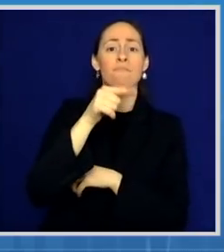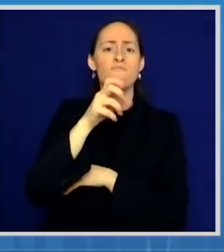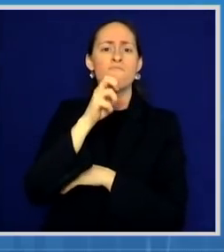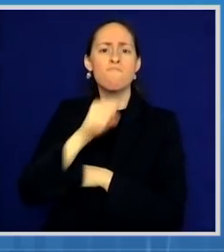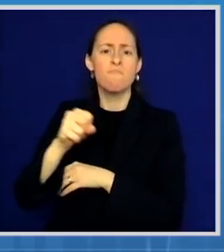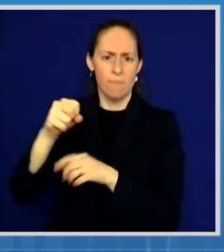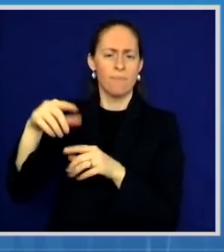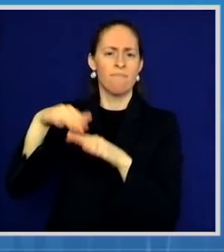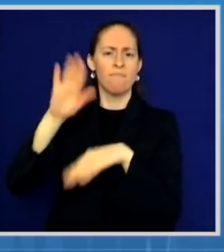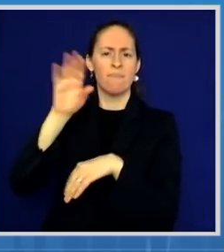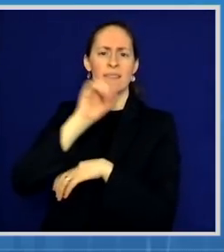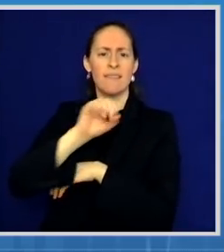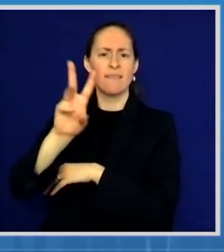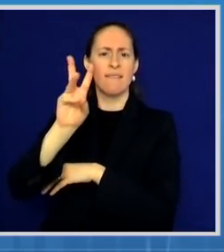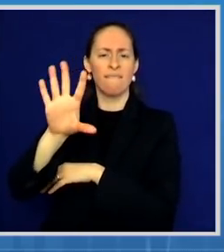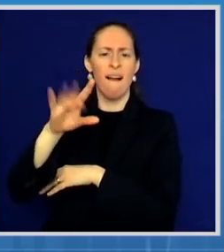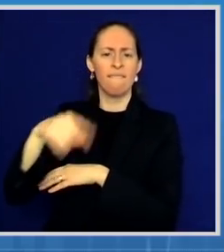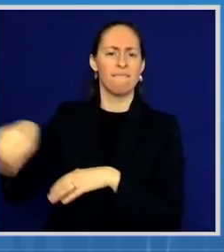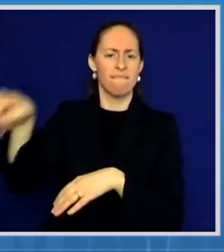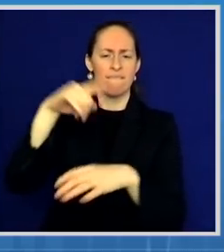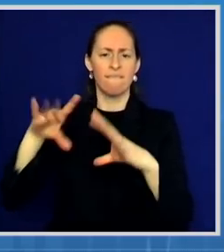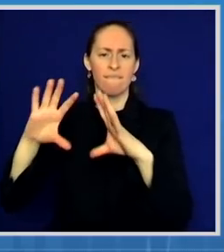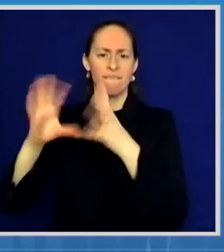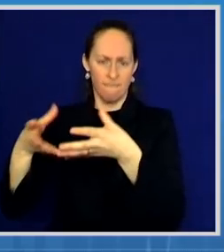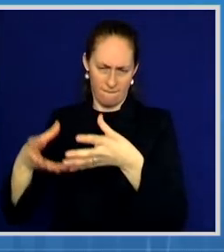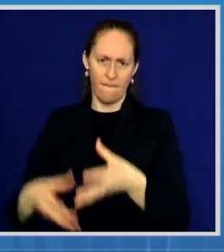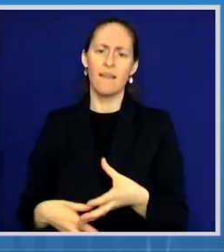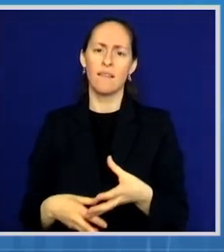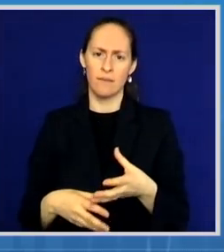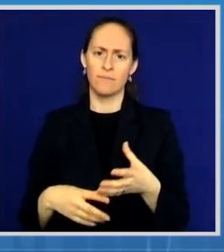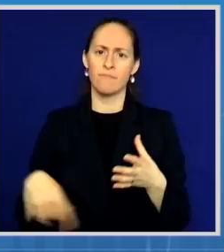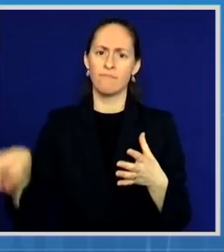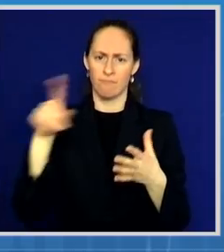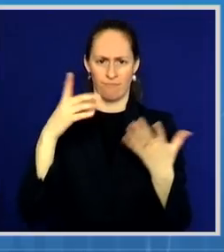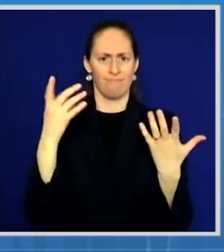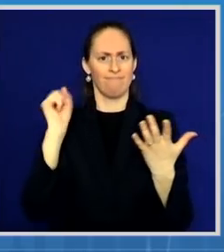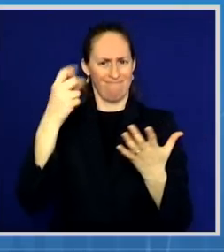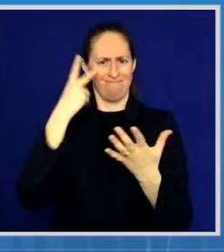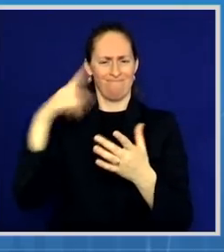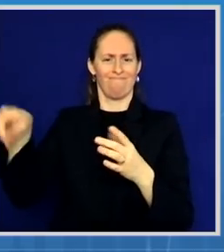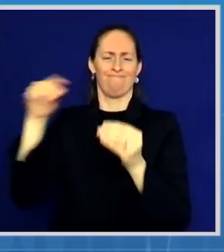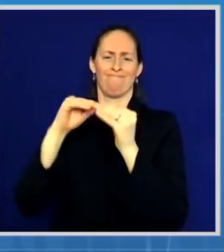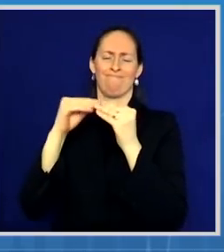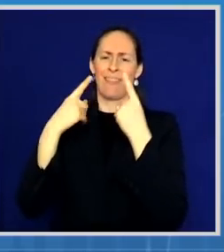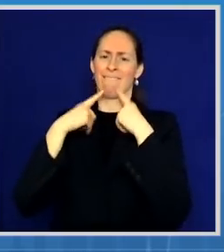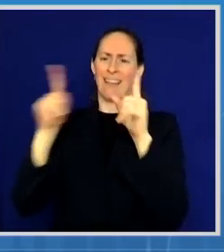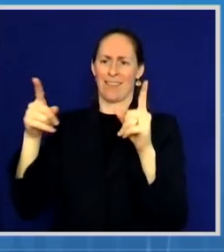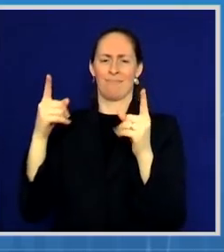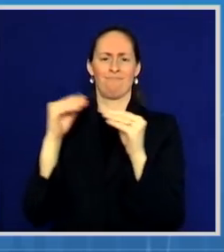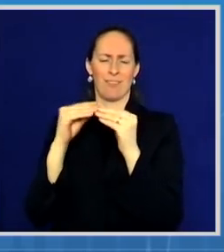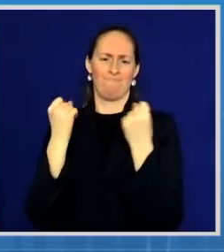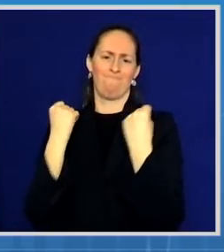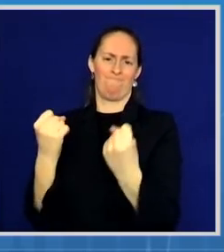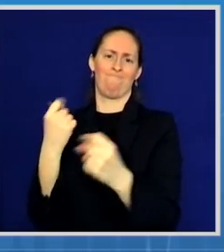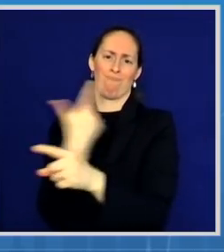where you had an extraordinarily good effectiveness in fully vaccinated seniors at 94 percent,